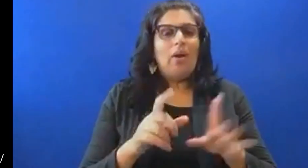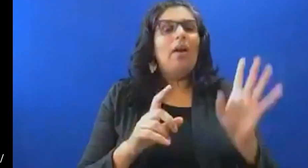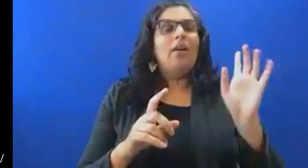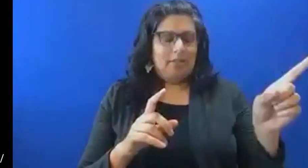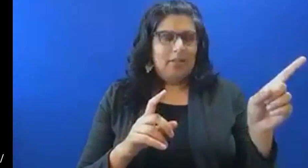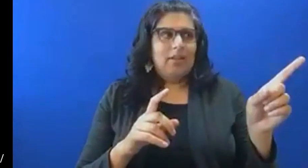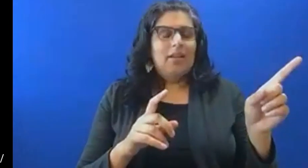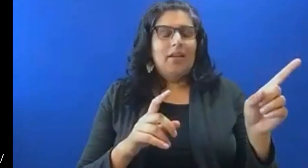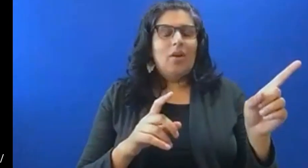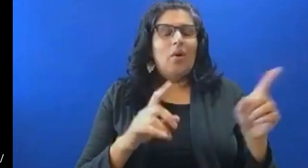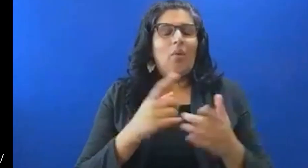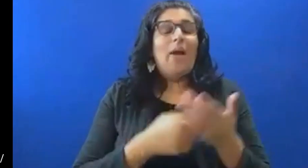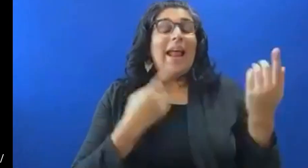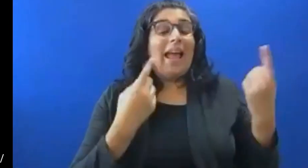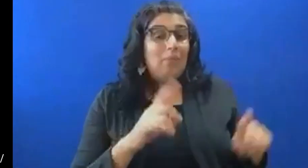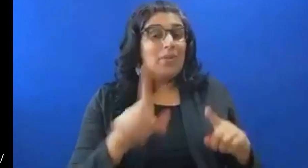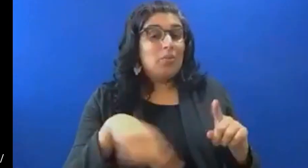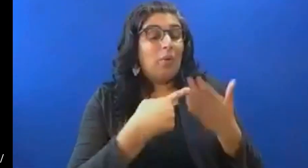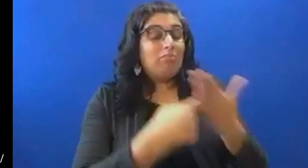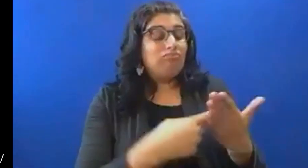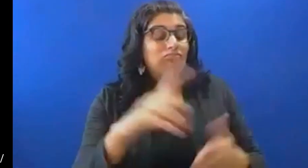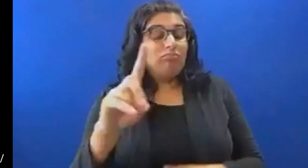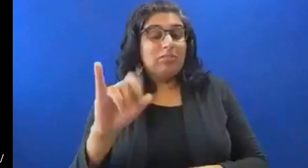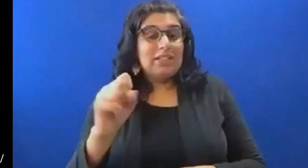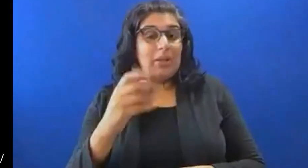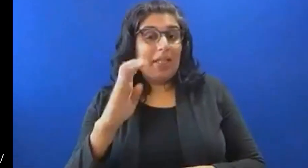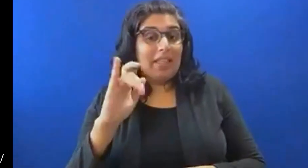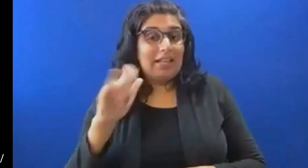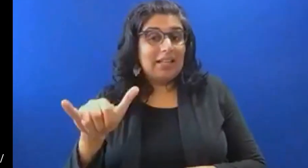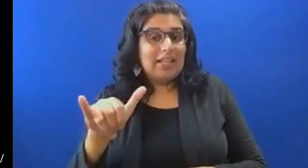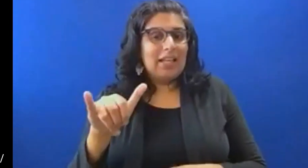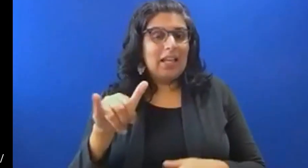is when we have conversations about disability, a lot of the major points get lost because